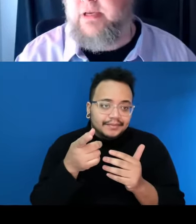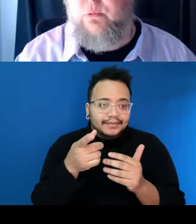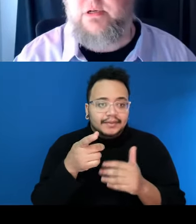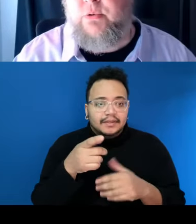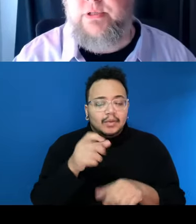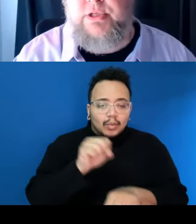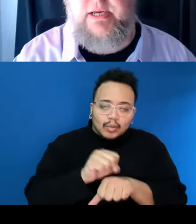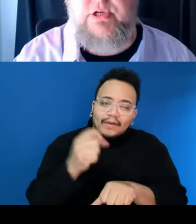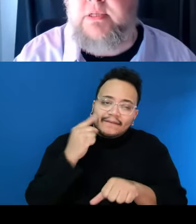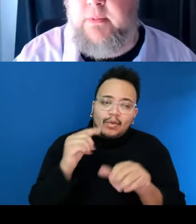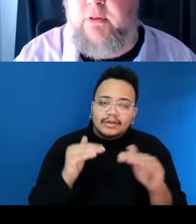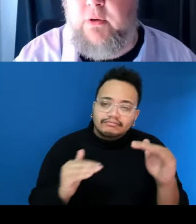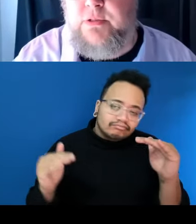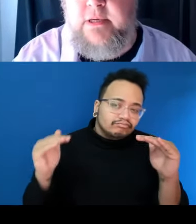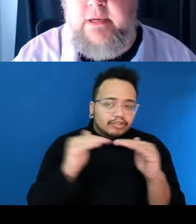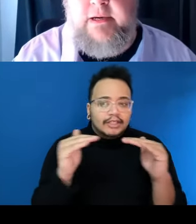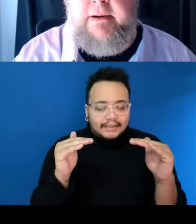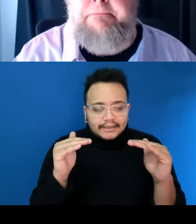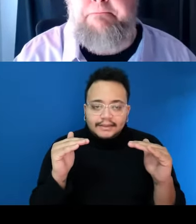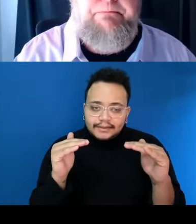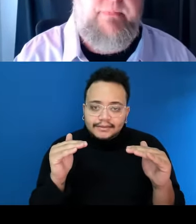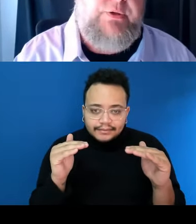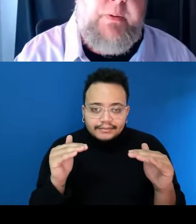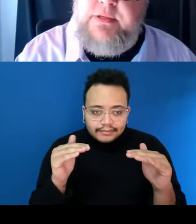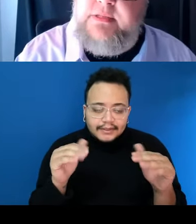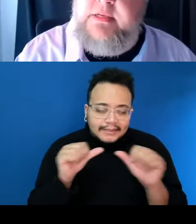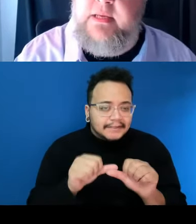We can work towards changing some of those policies